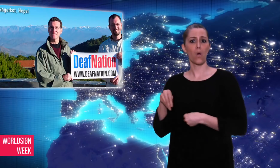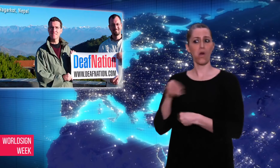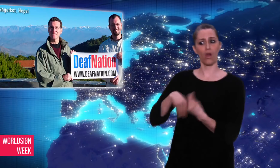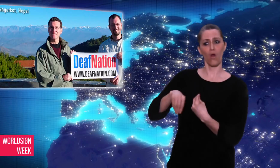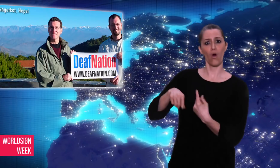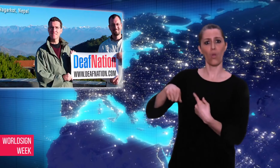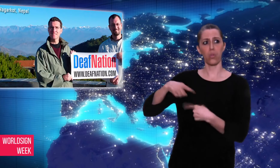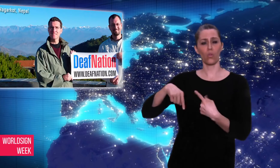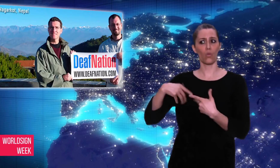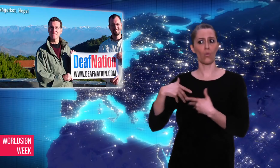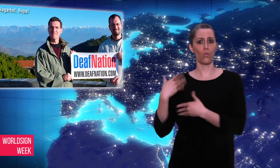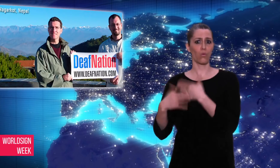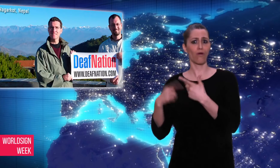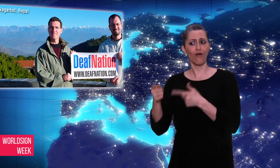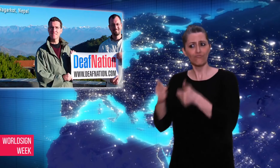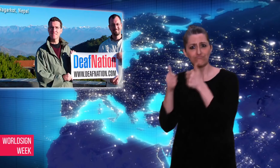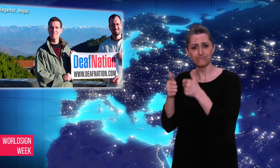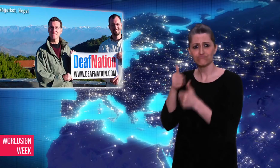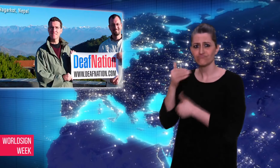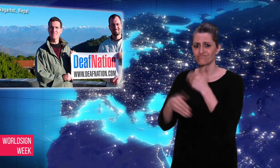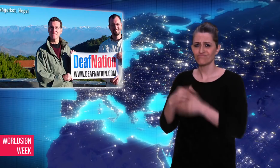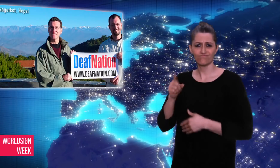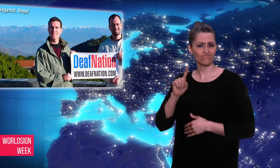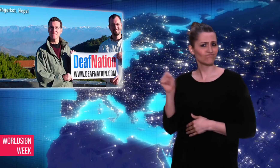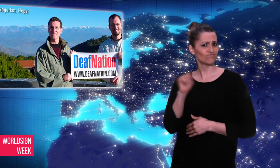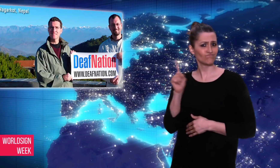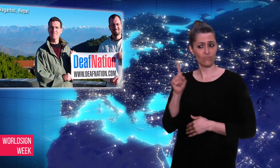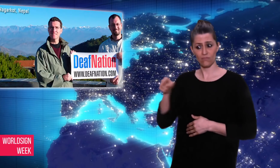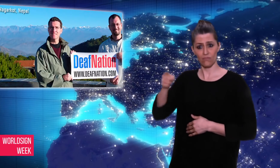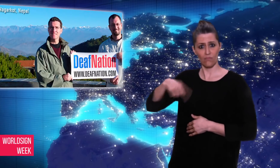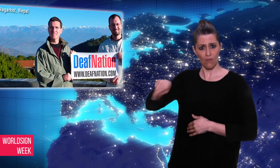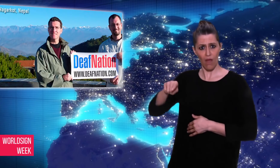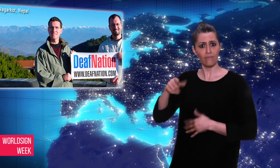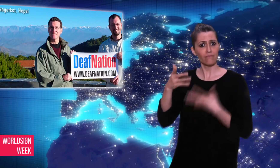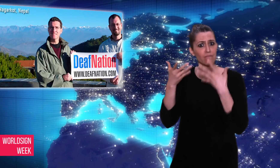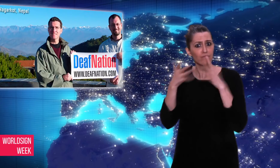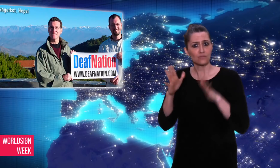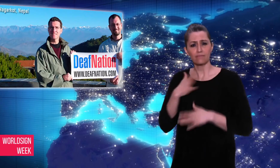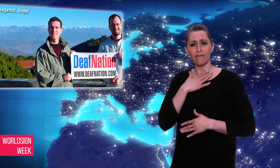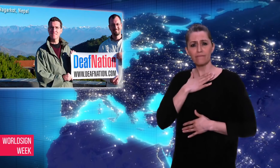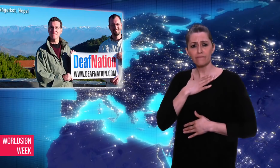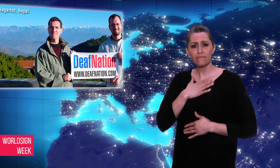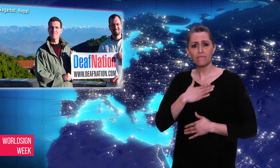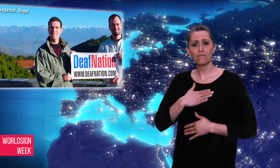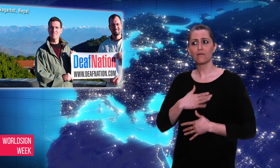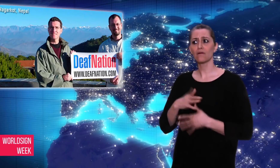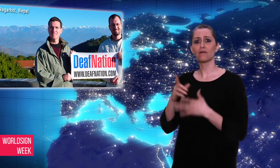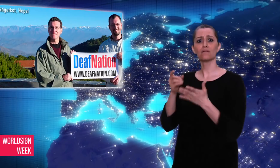citing fraudulent practices by Language People, Inc.